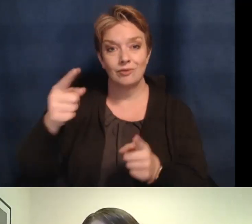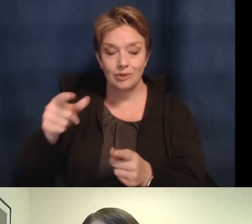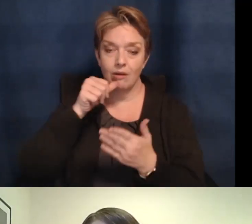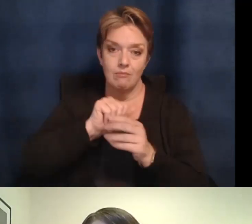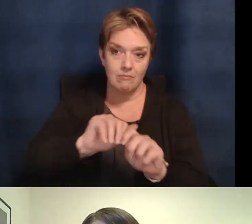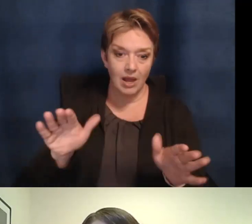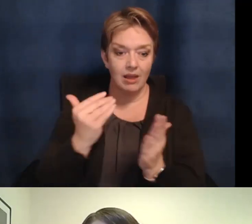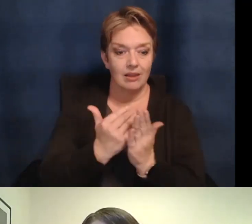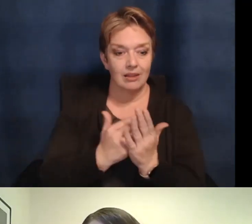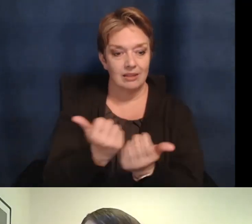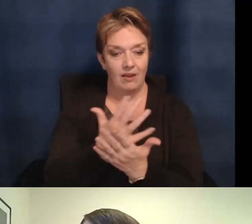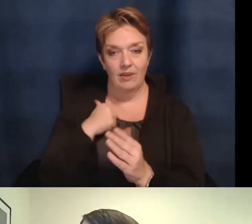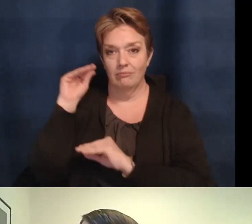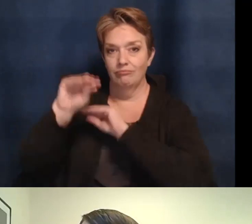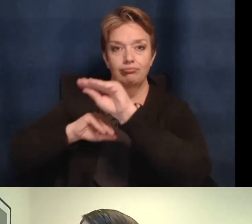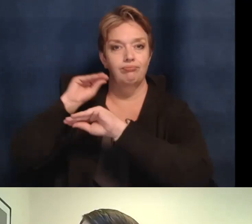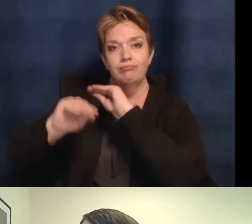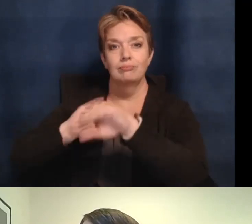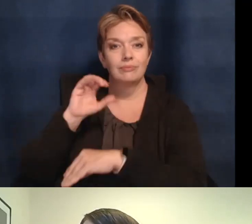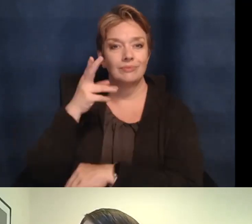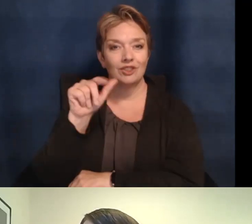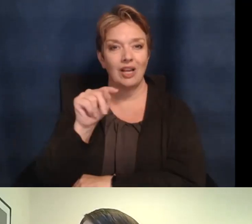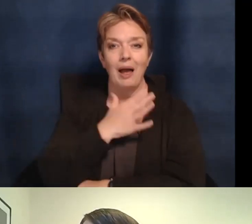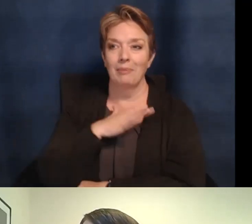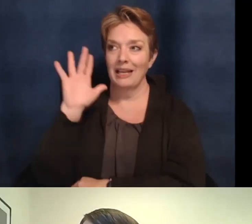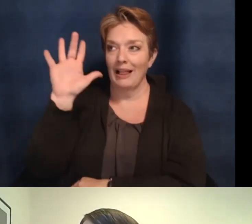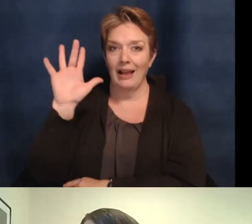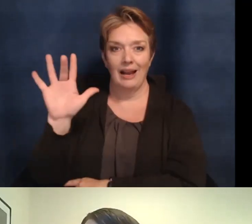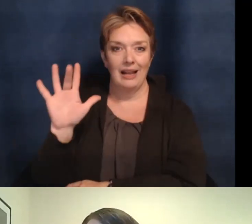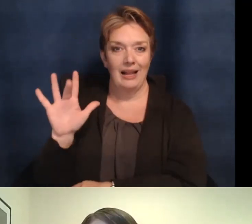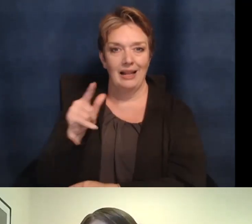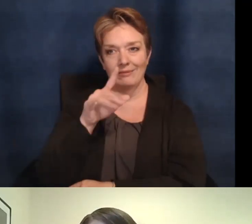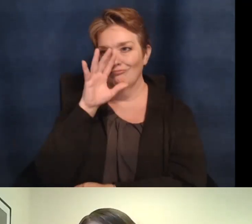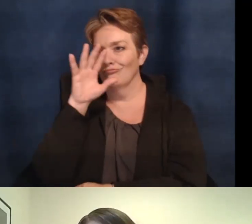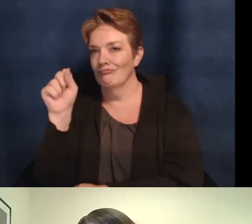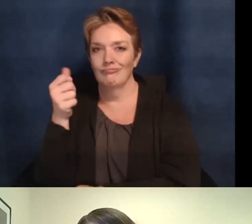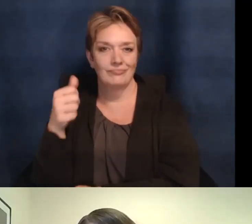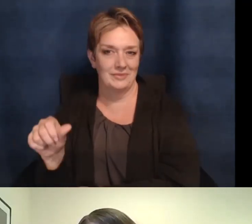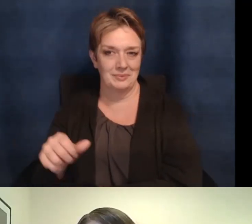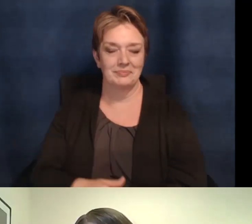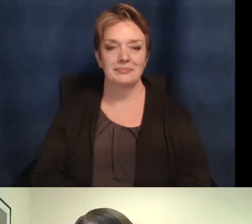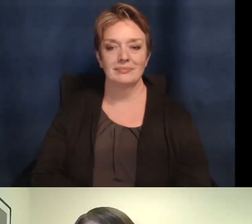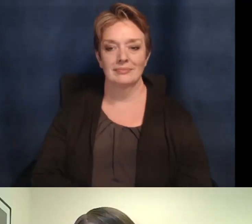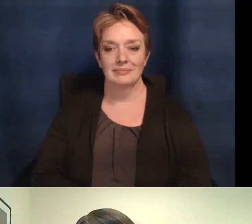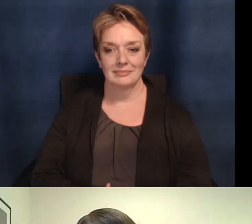so please make sure to click on any that are catching your attention, including... or...